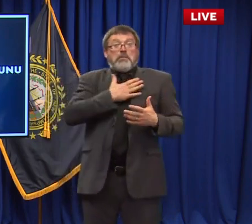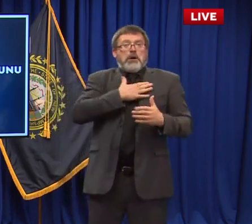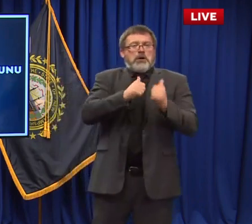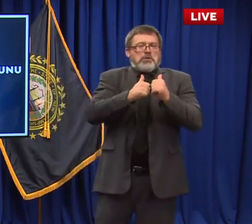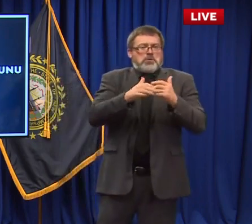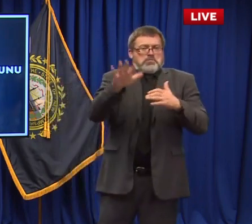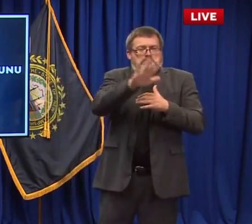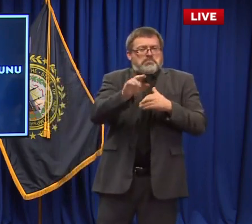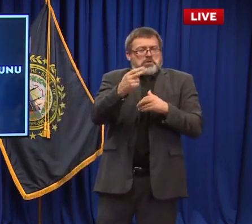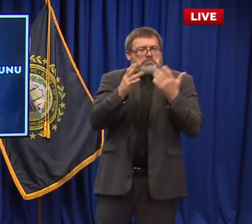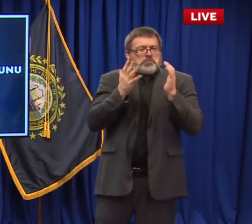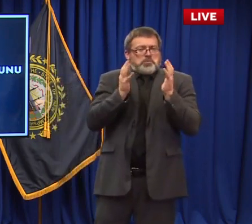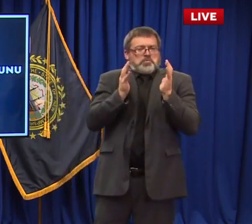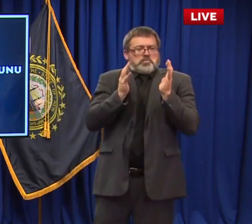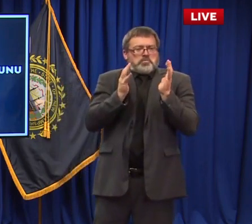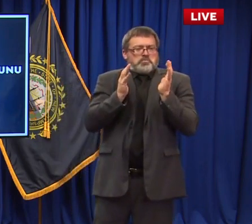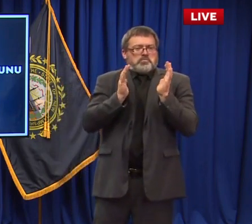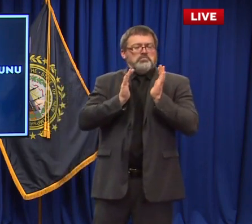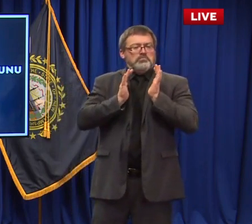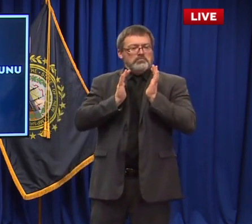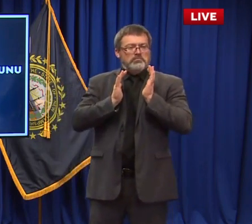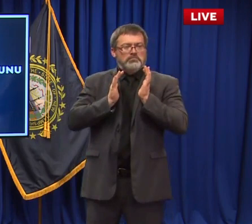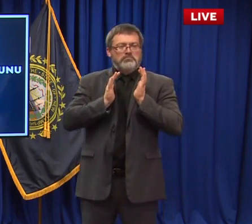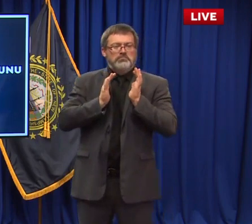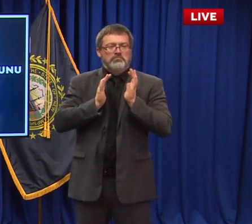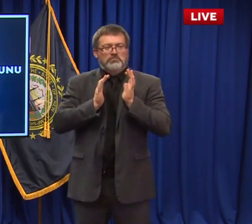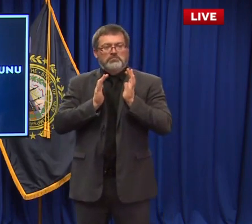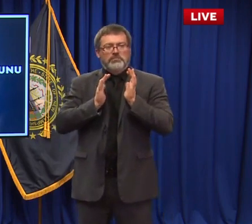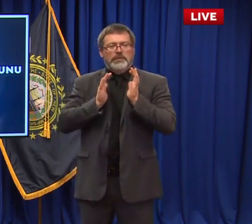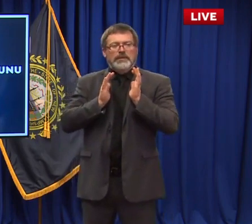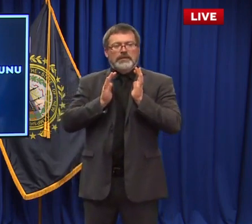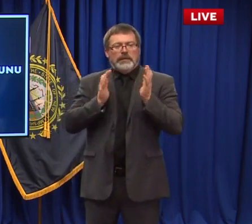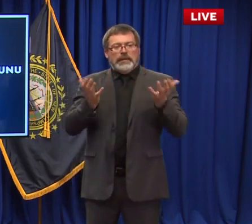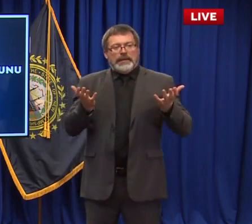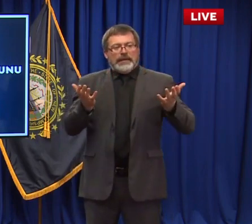I WOULD NOT SAY FULL-YEAR, BUT WE ARE GETTING GOING.